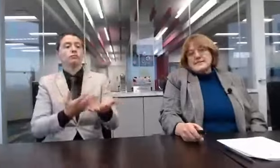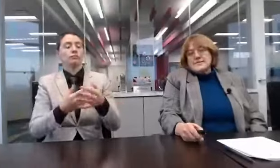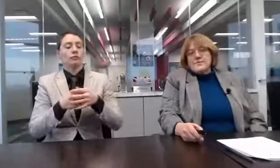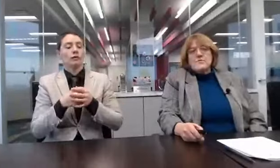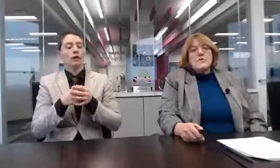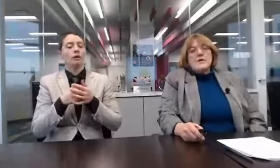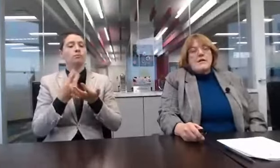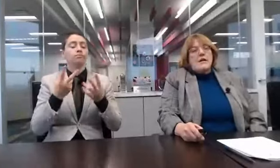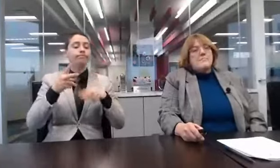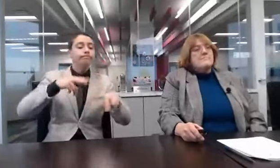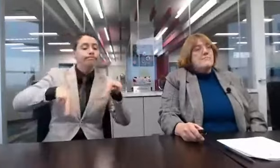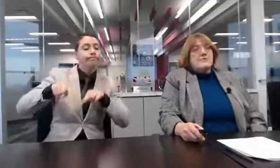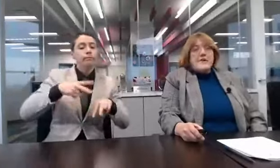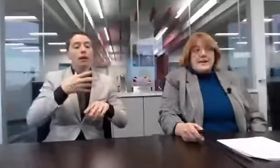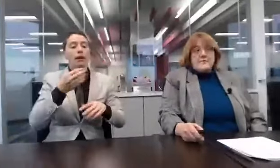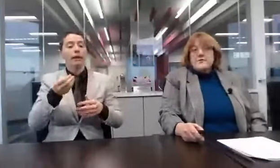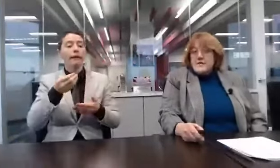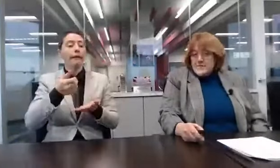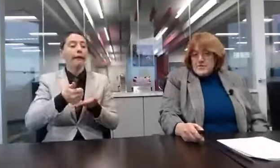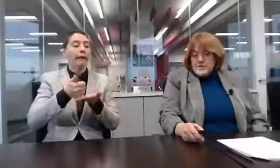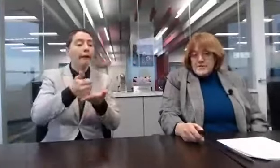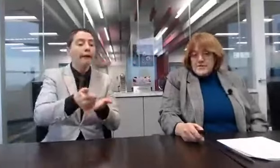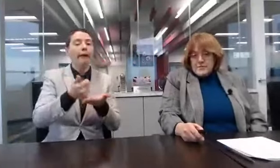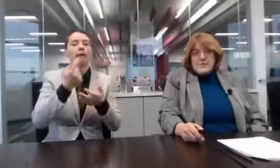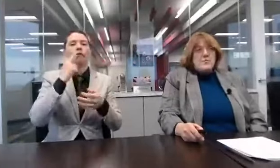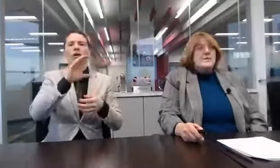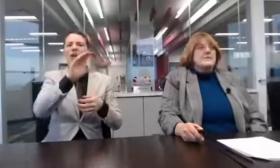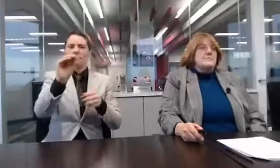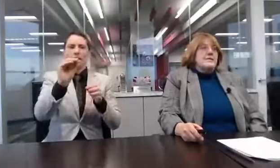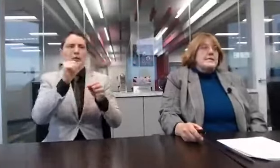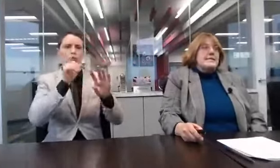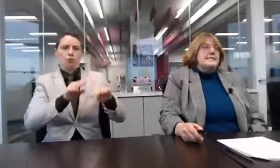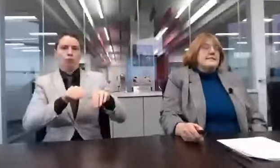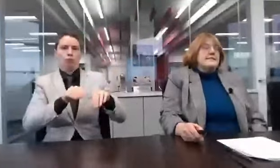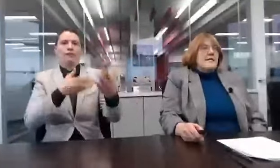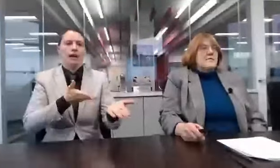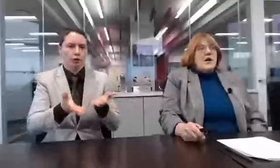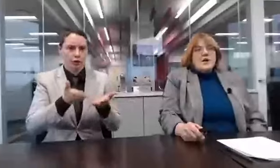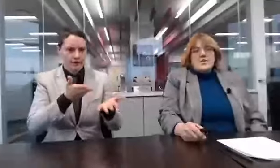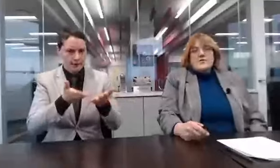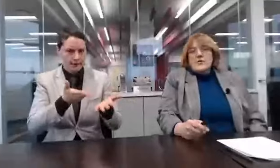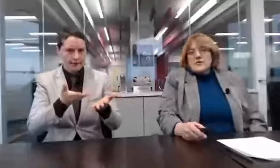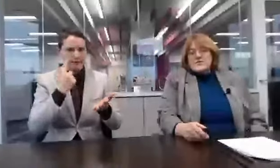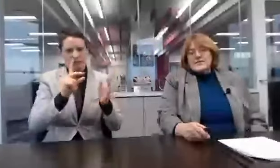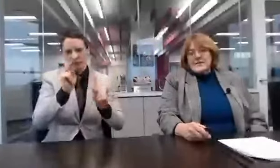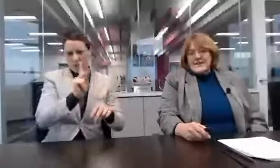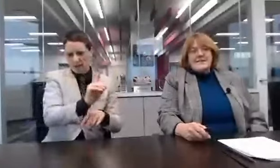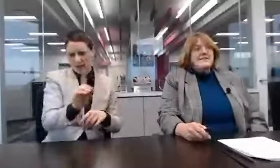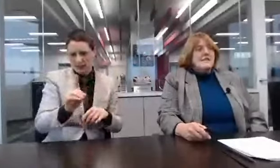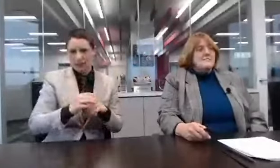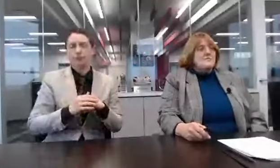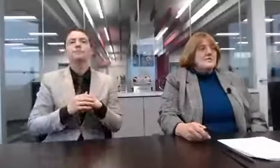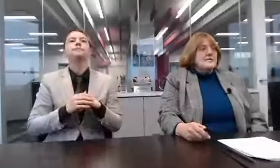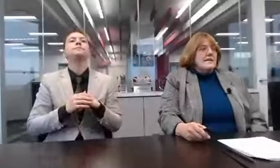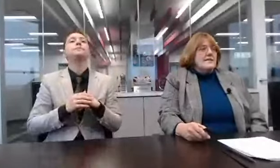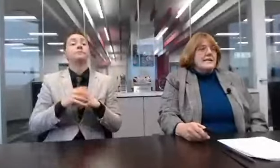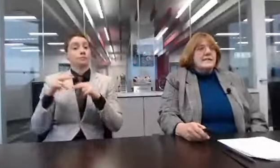to providers of services for people with disabilities. On our slides, you will see a link